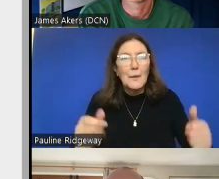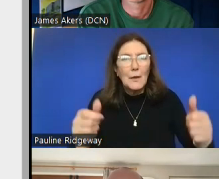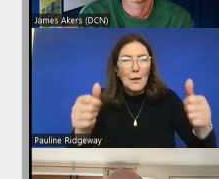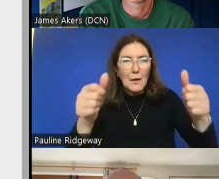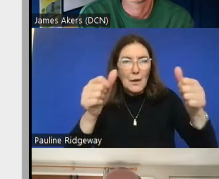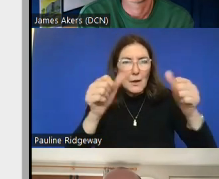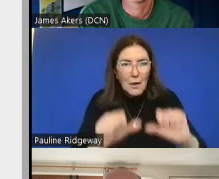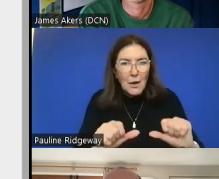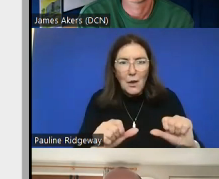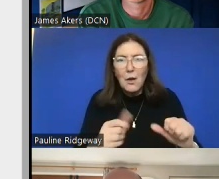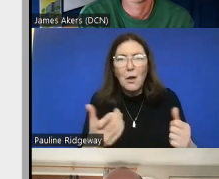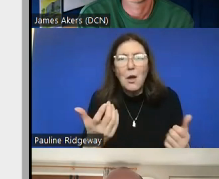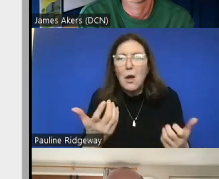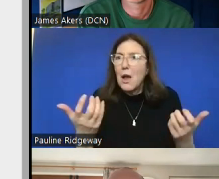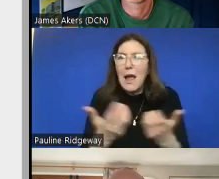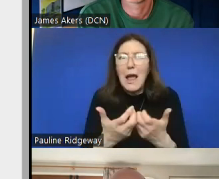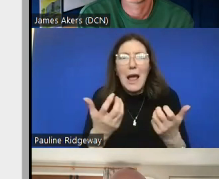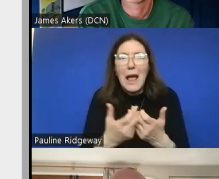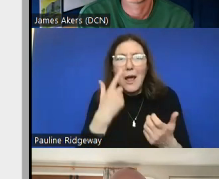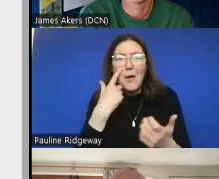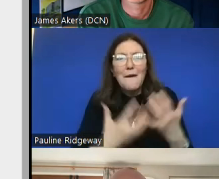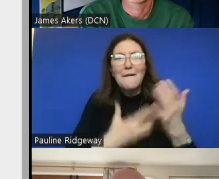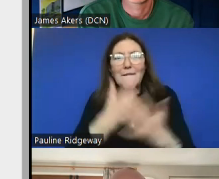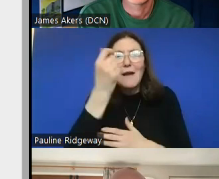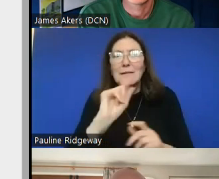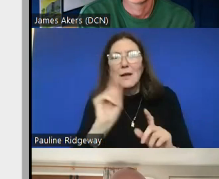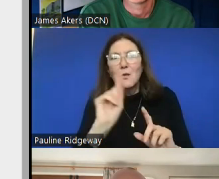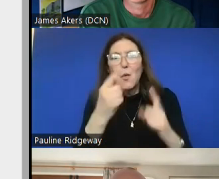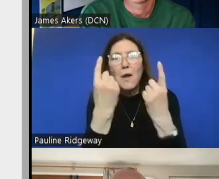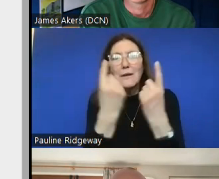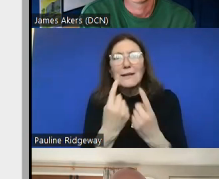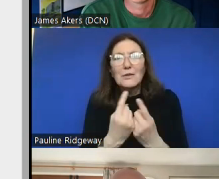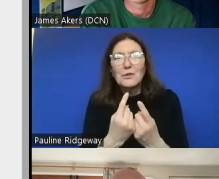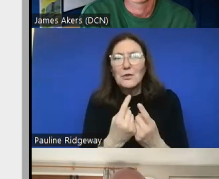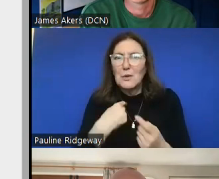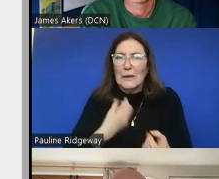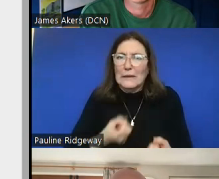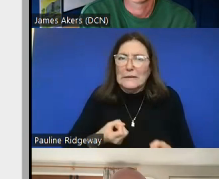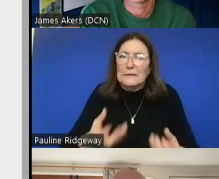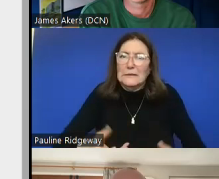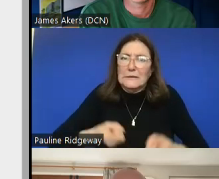Where can we go next to find out what might be the next issue? Ideally, not costing too much money to solve.